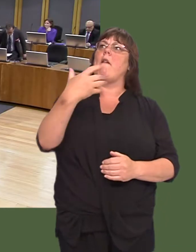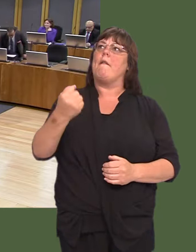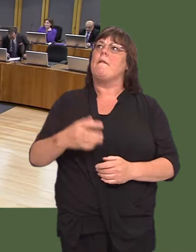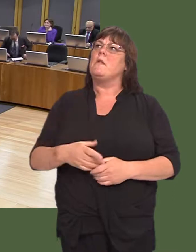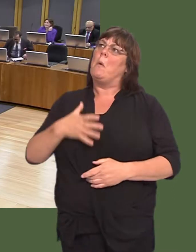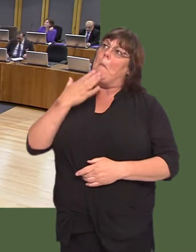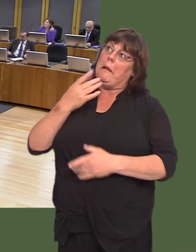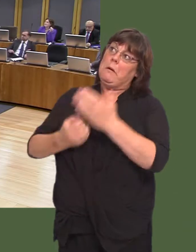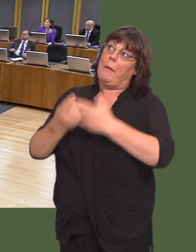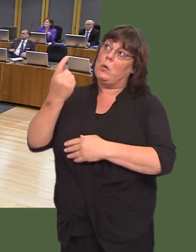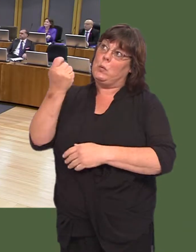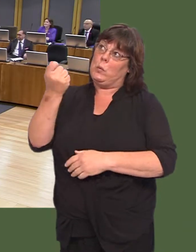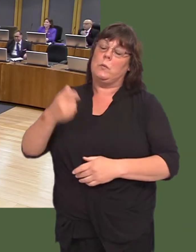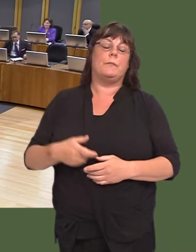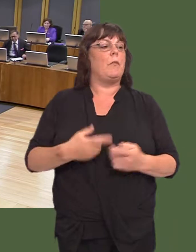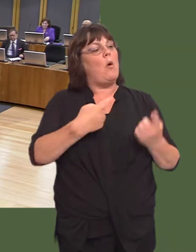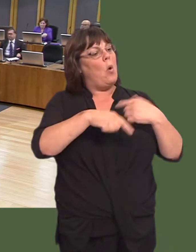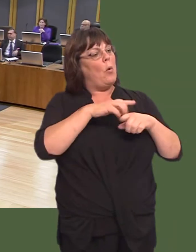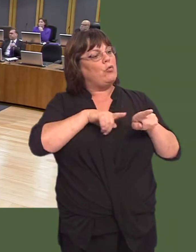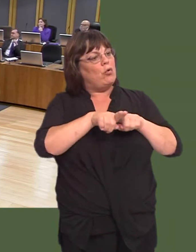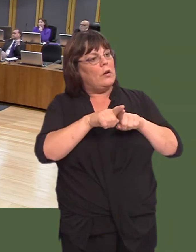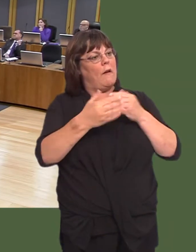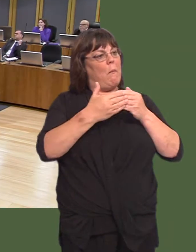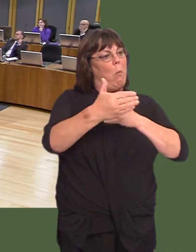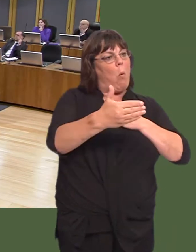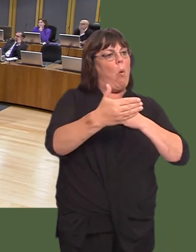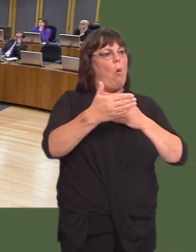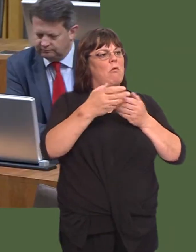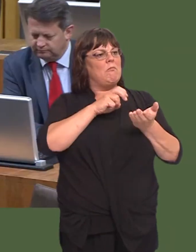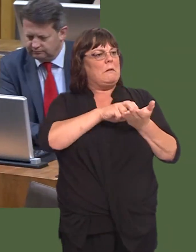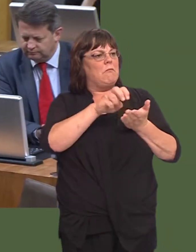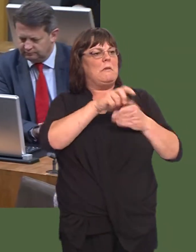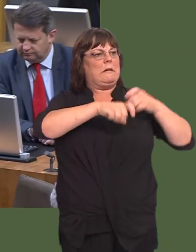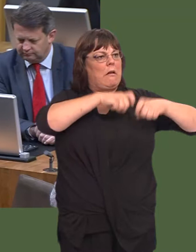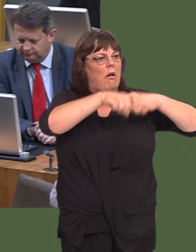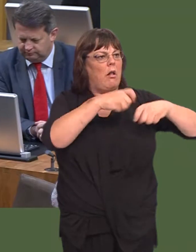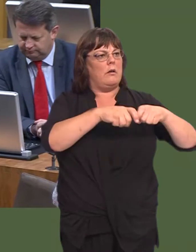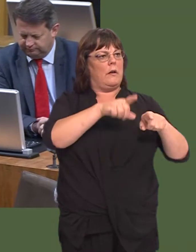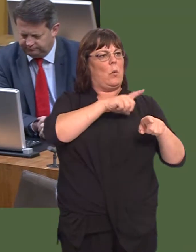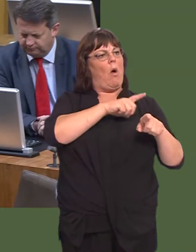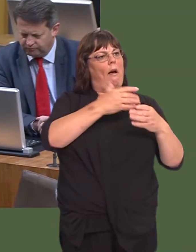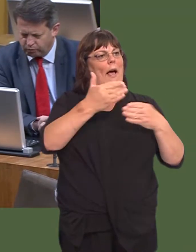Carwyn Jones: Well, of course, we are encouraging local authorities to create more cycle routes. The Active Travel (Wales) Act 2013 is evidence of that, and, of course, the proposal for